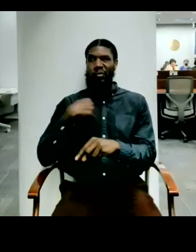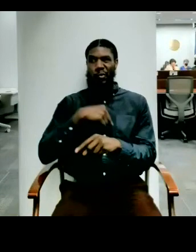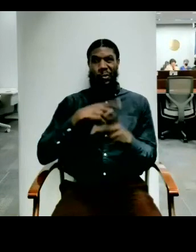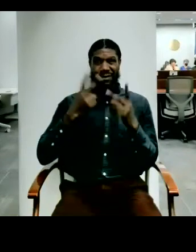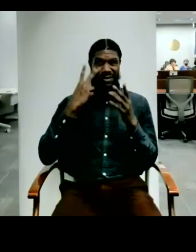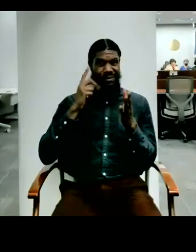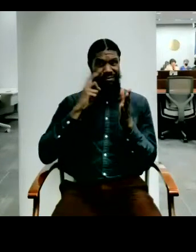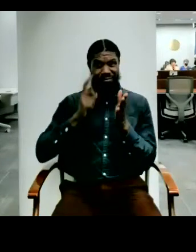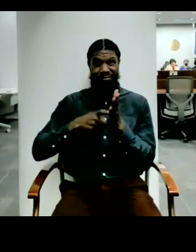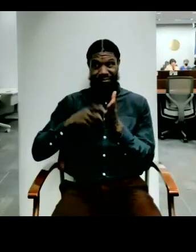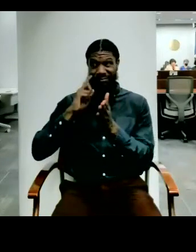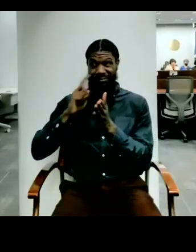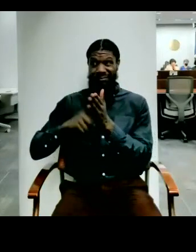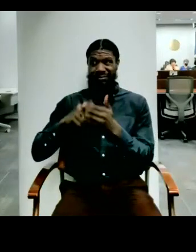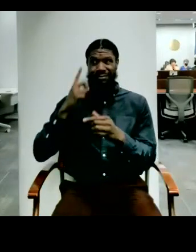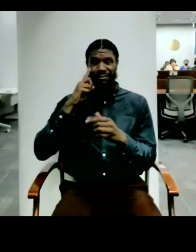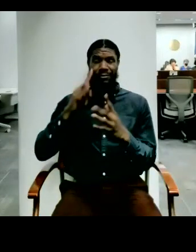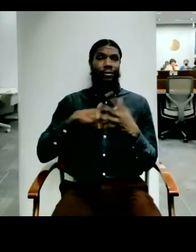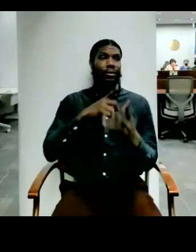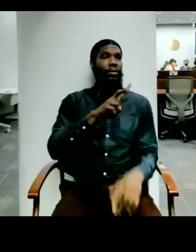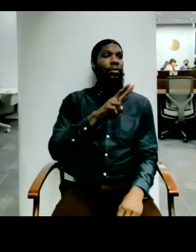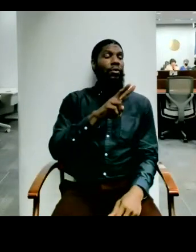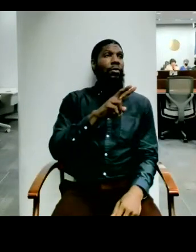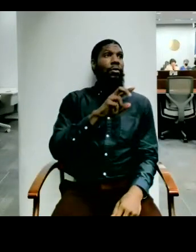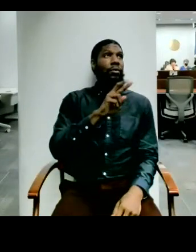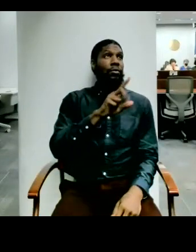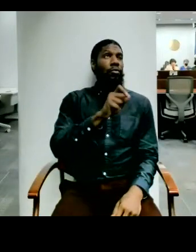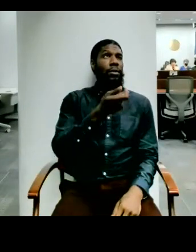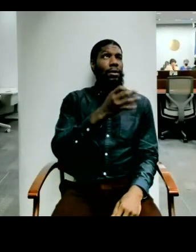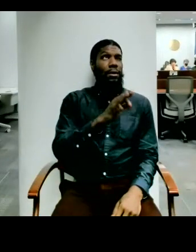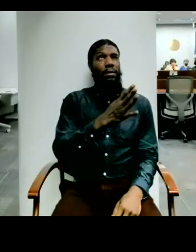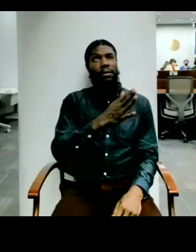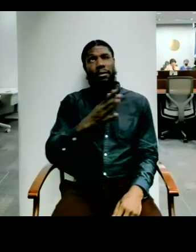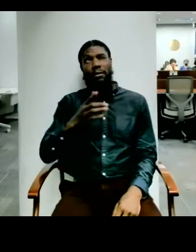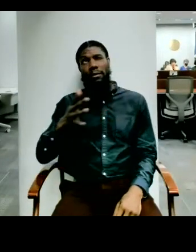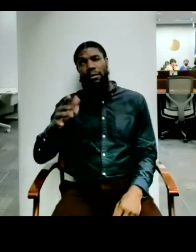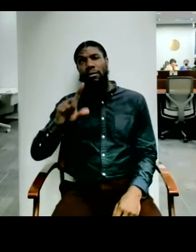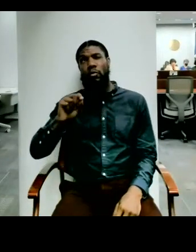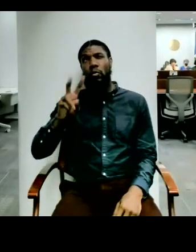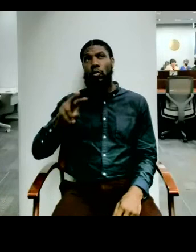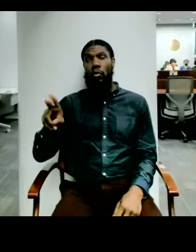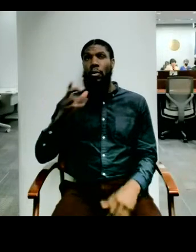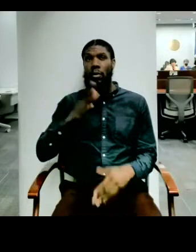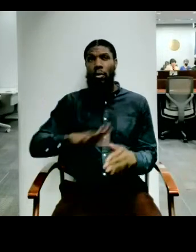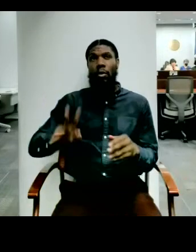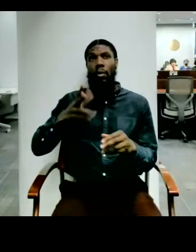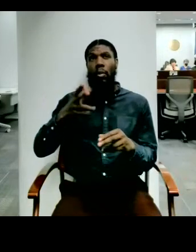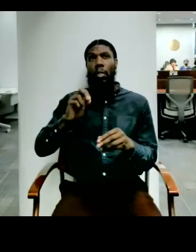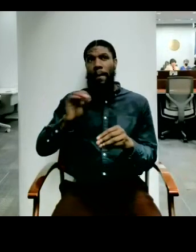I think between 2019 and to 22 there was about a 30% increase in perceptions of